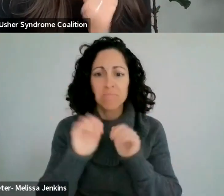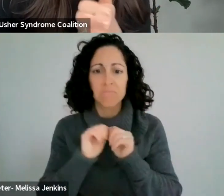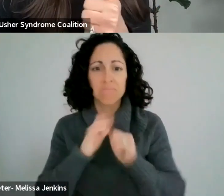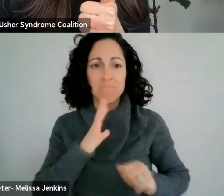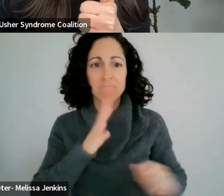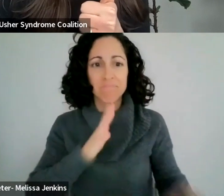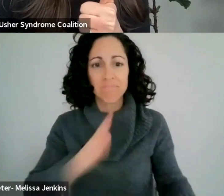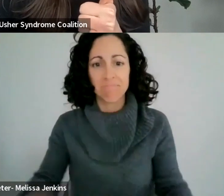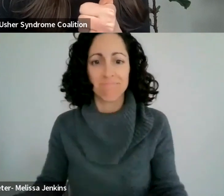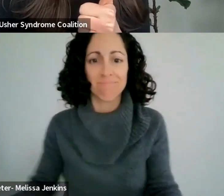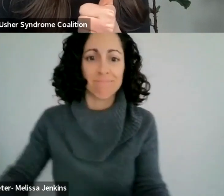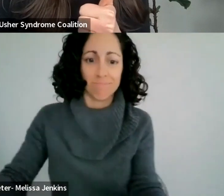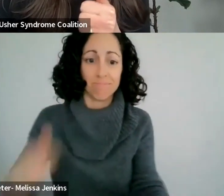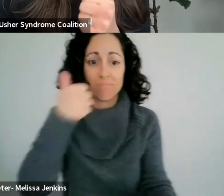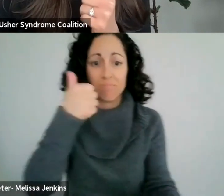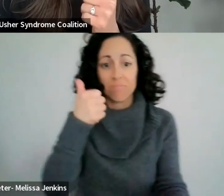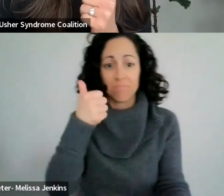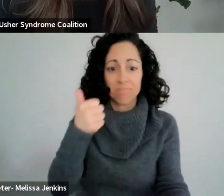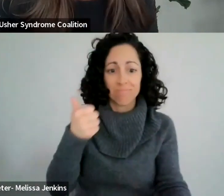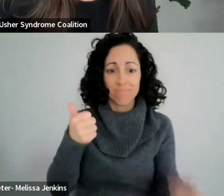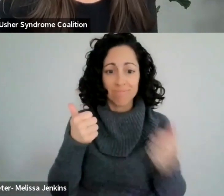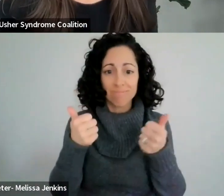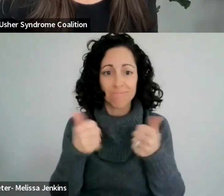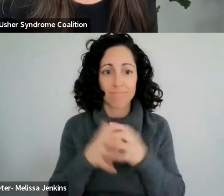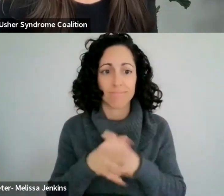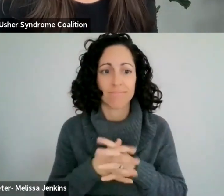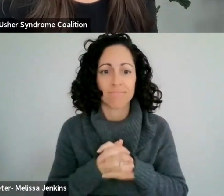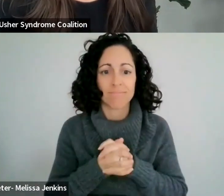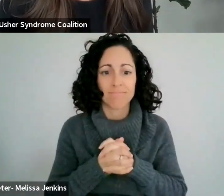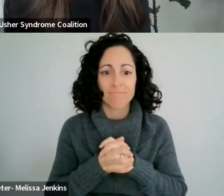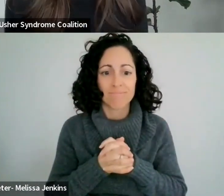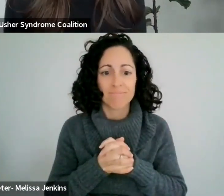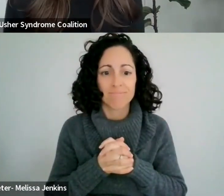Good. OK. It's Andy speaking here.